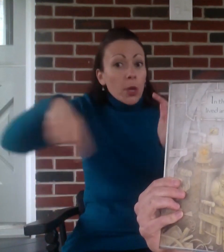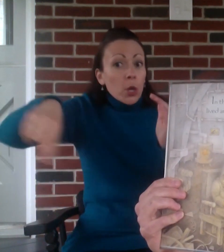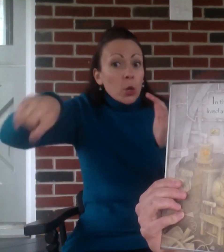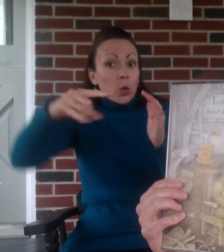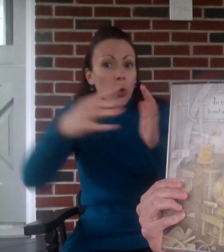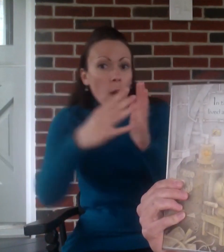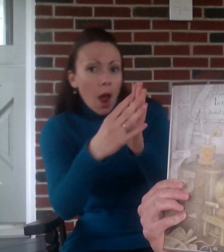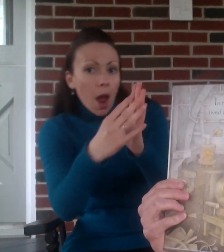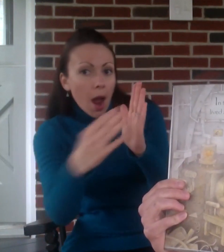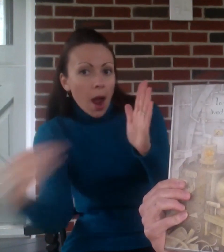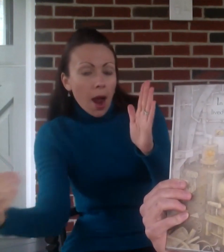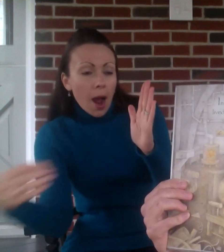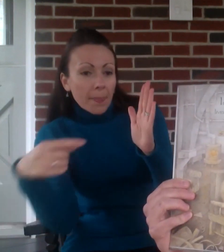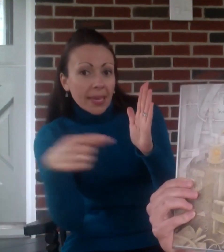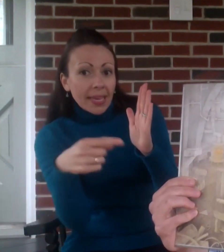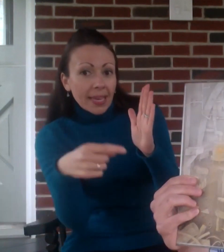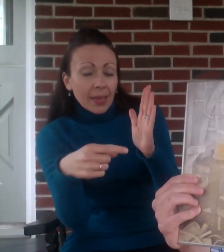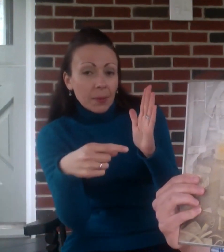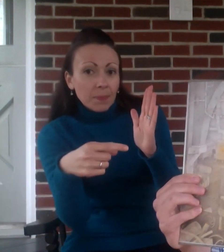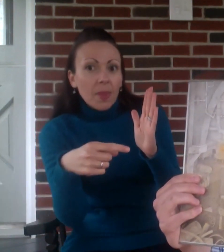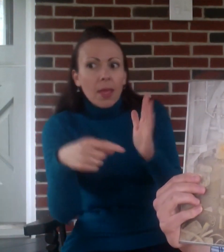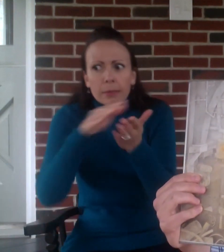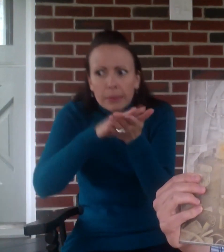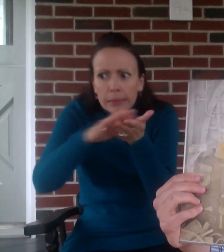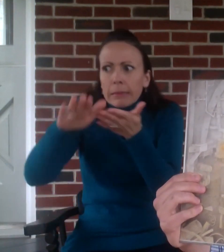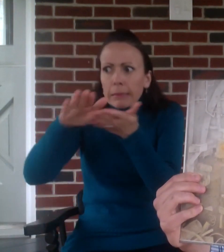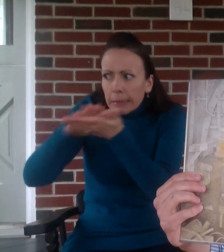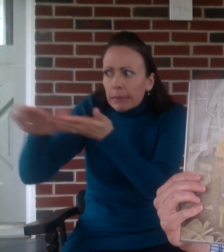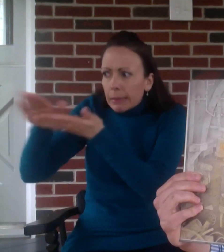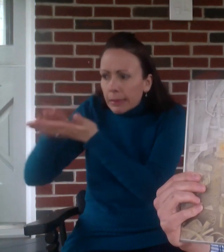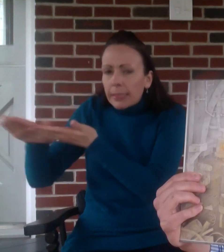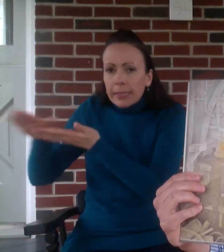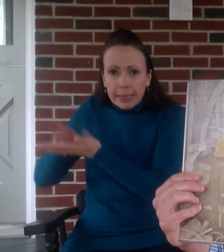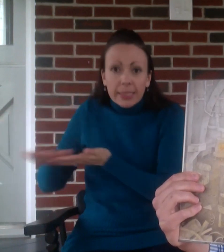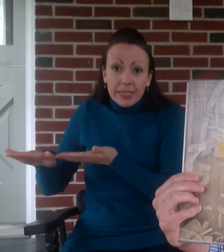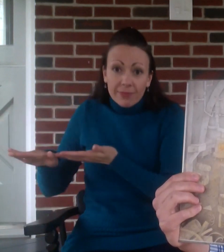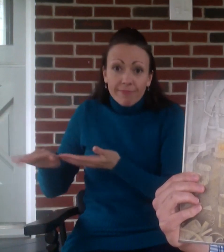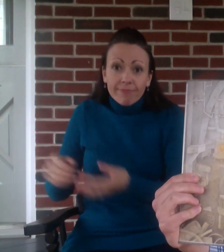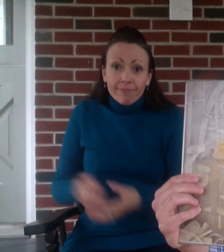And if you help your parents clean at your house, they might say to you, "Do you sift and sort?